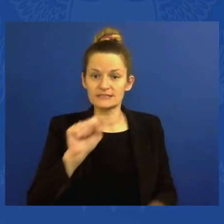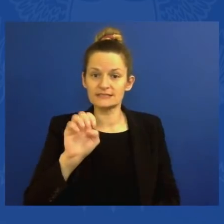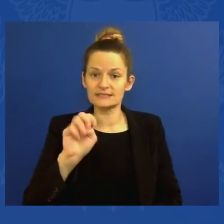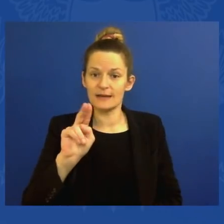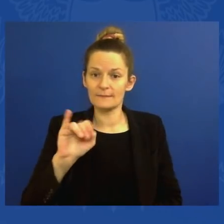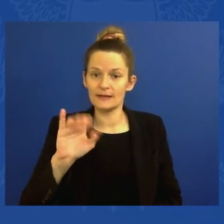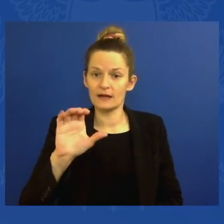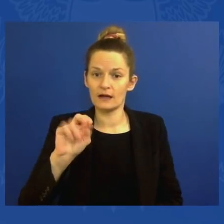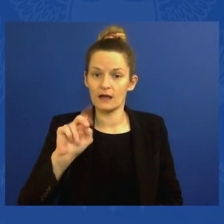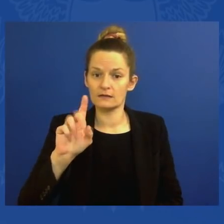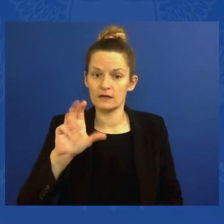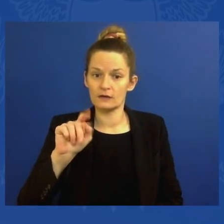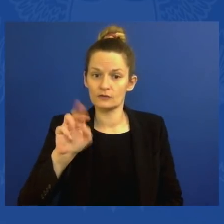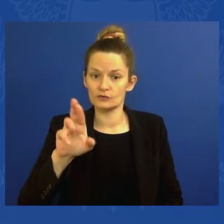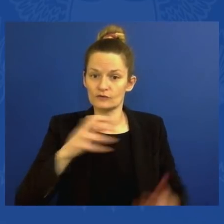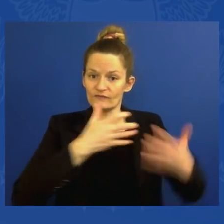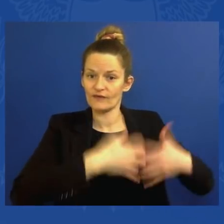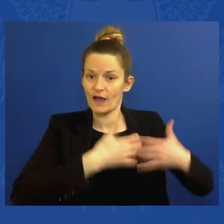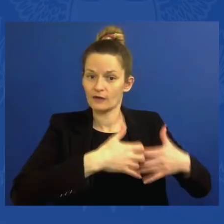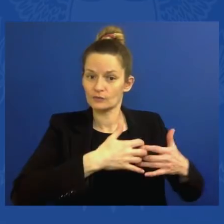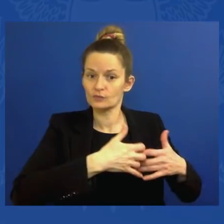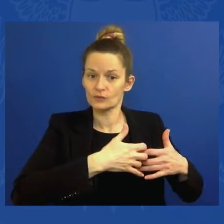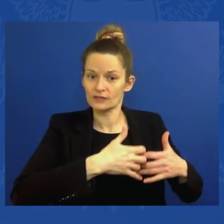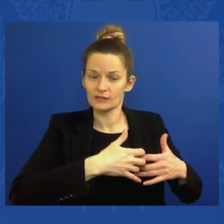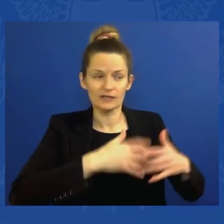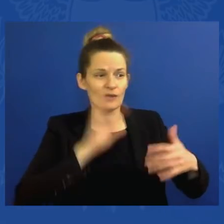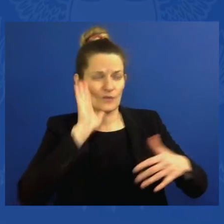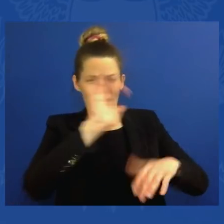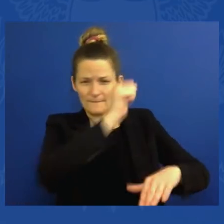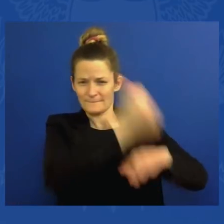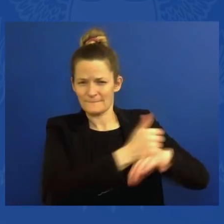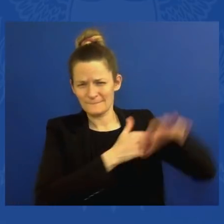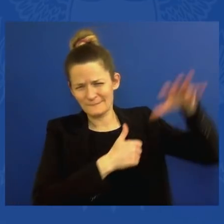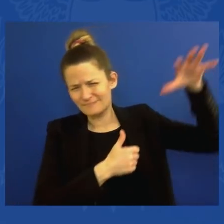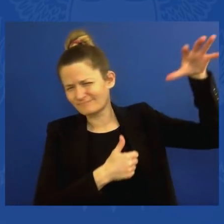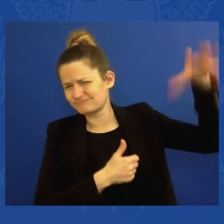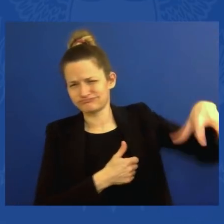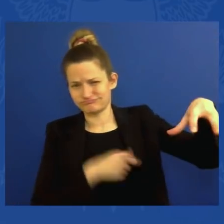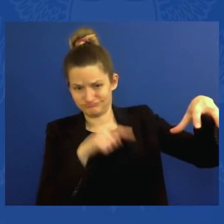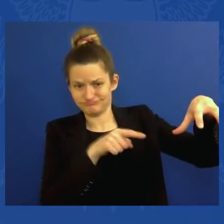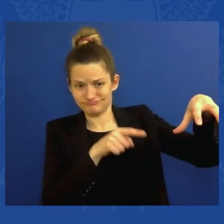A portion of that went to construction jobs, but the full-time jobs -- the average salary in those places